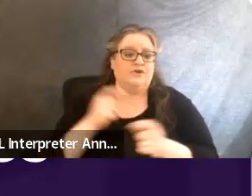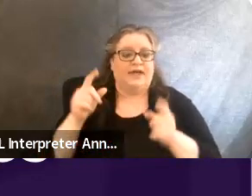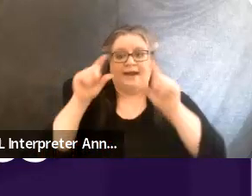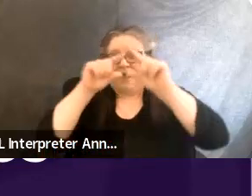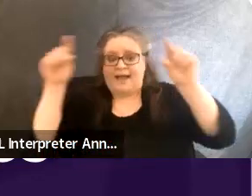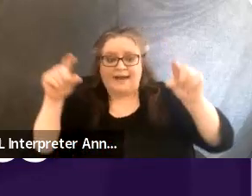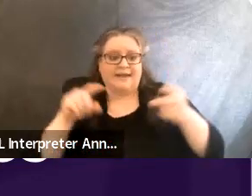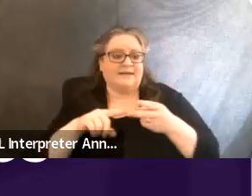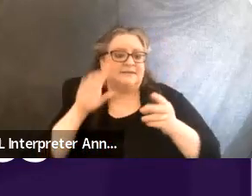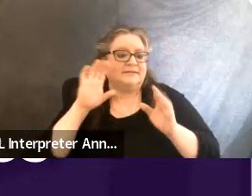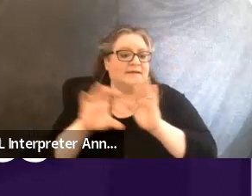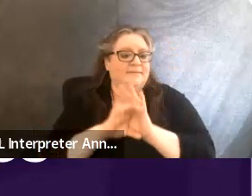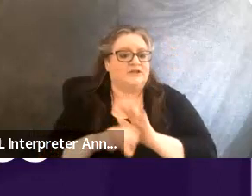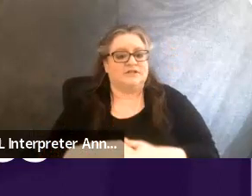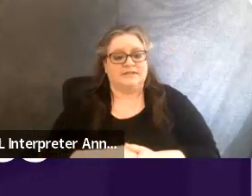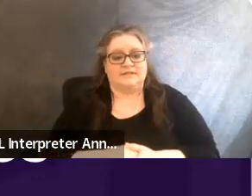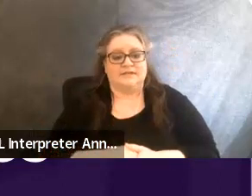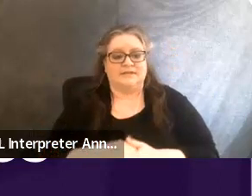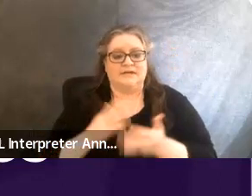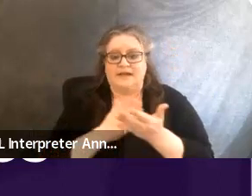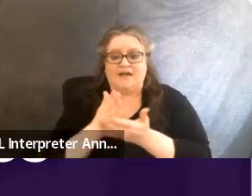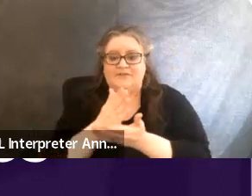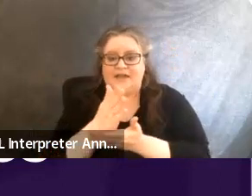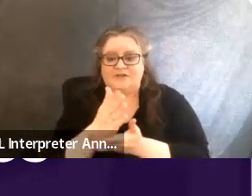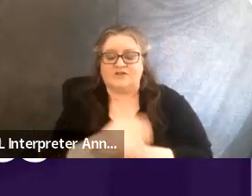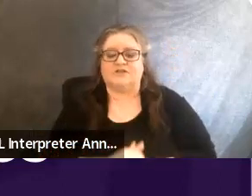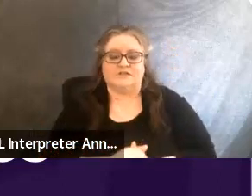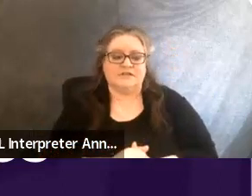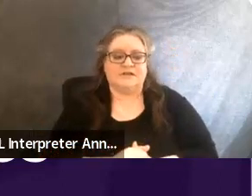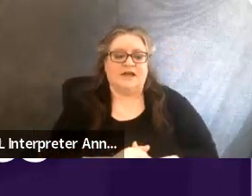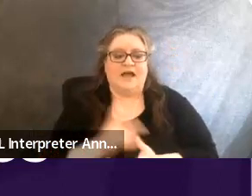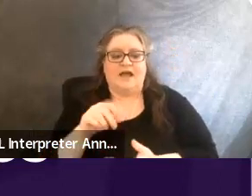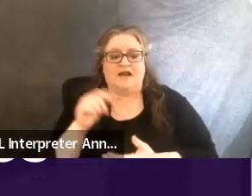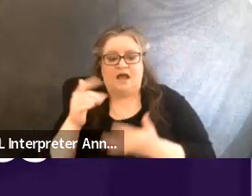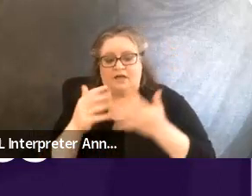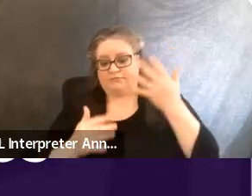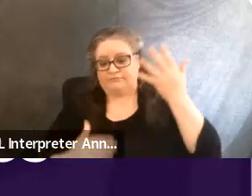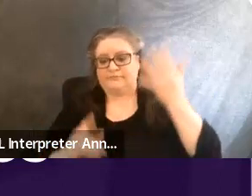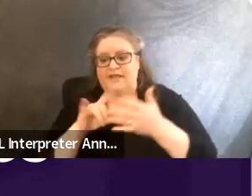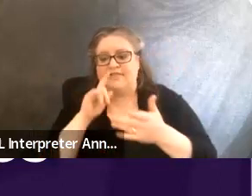images, navigation, and others that are accessible out of the box